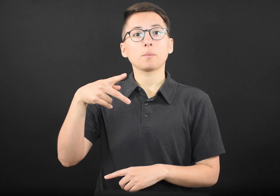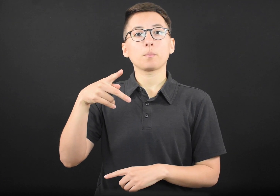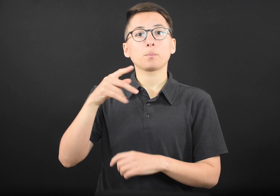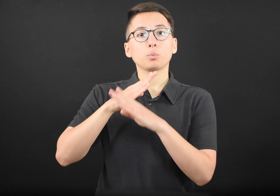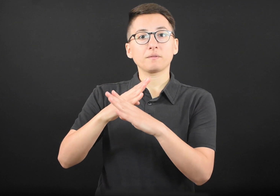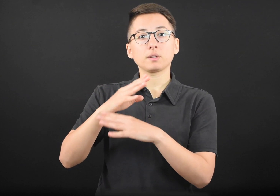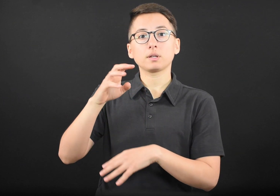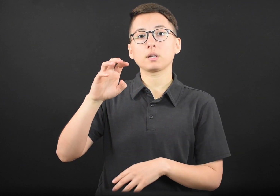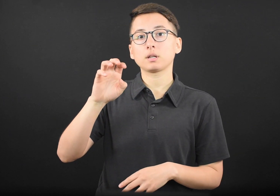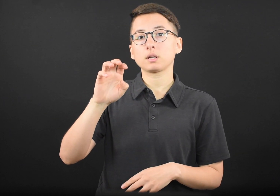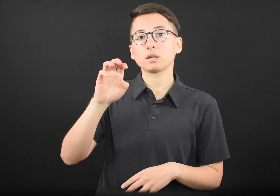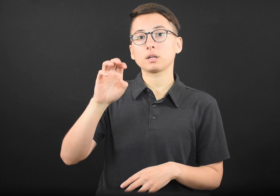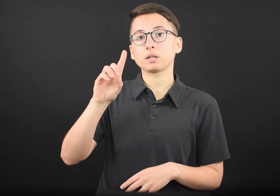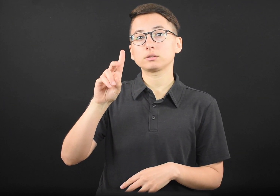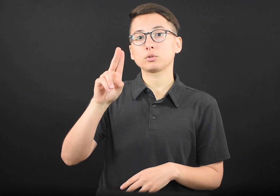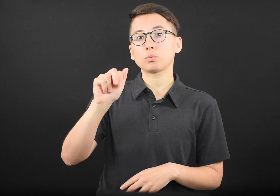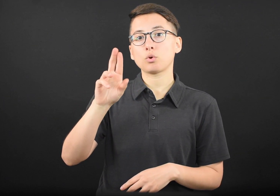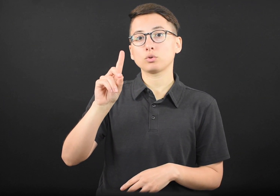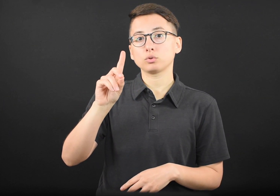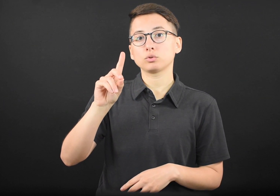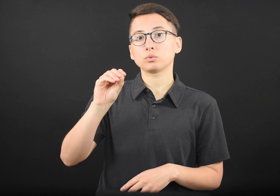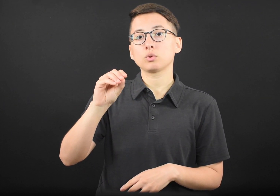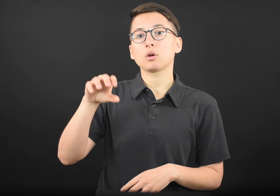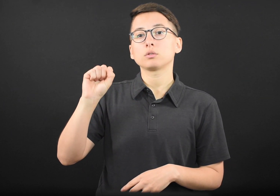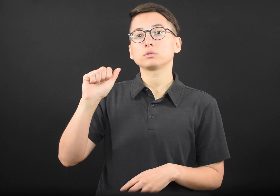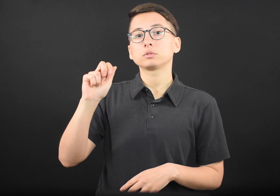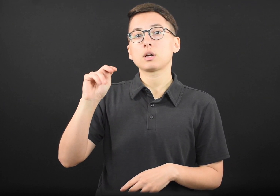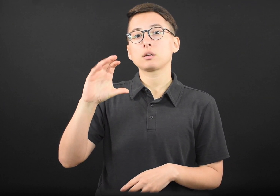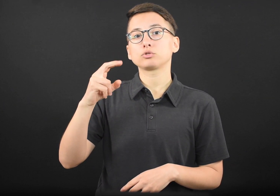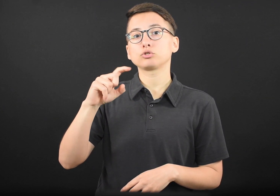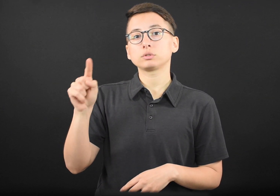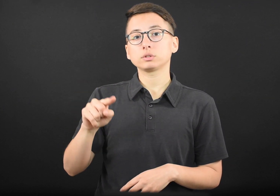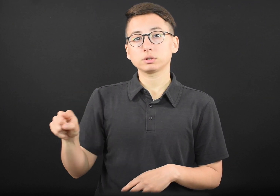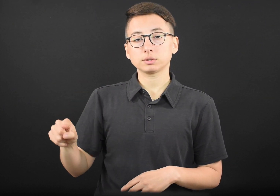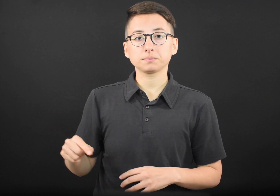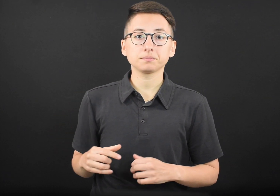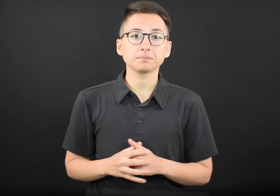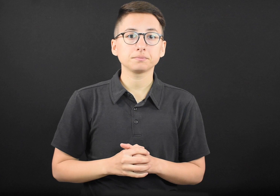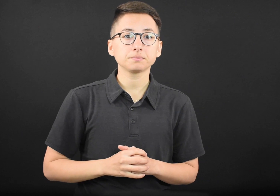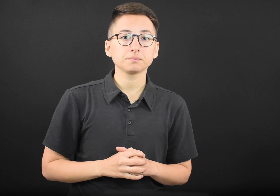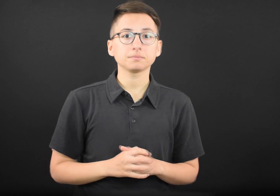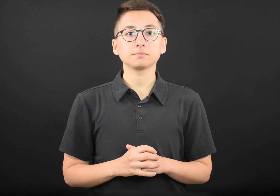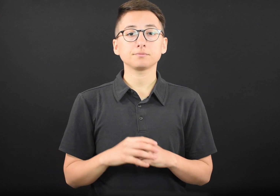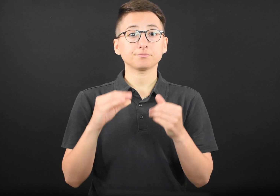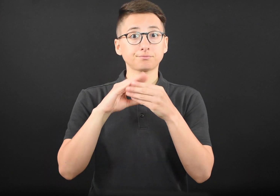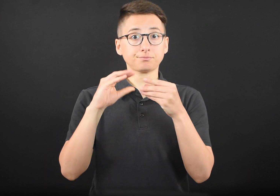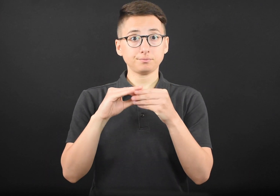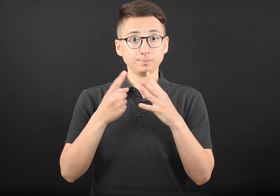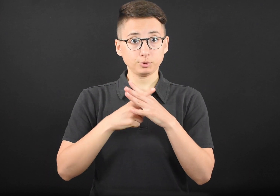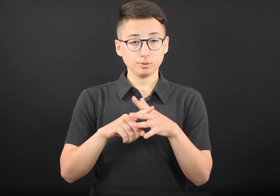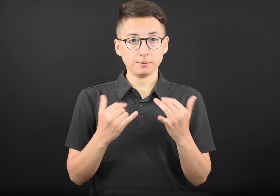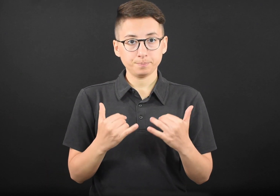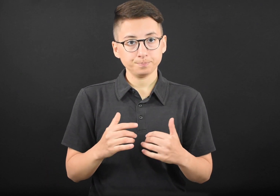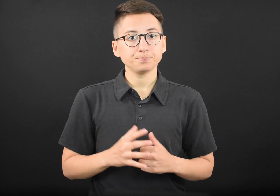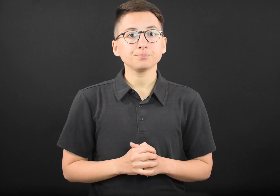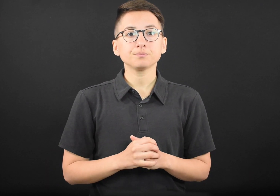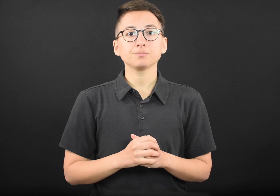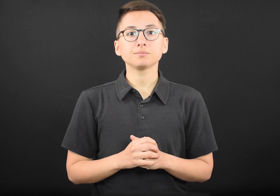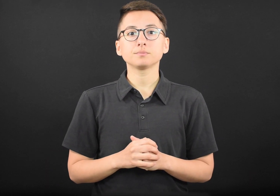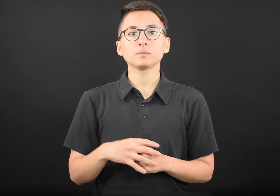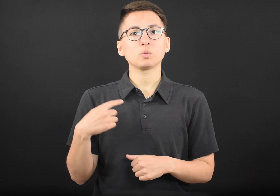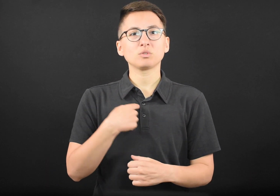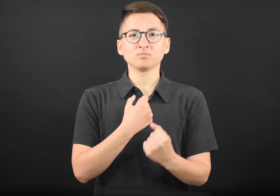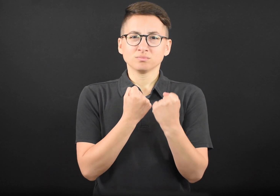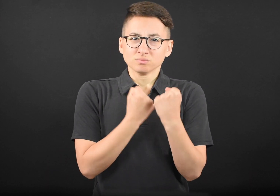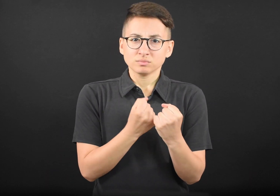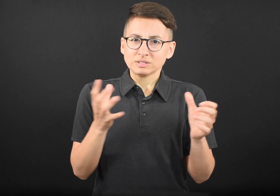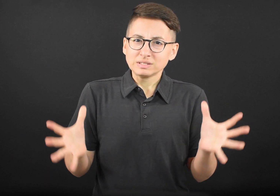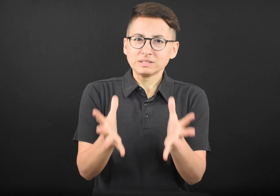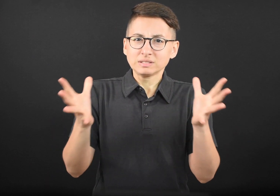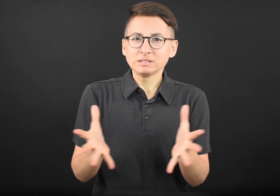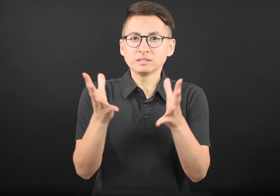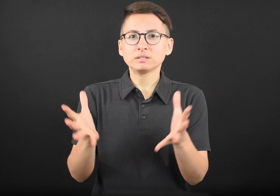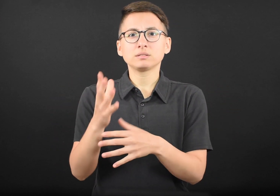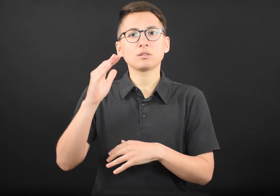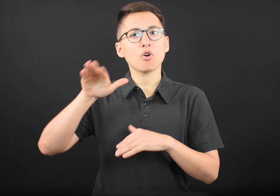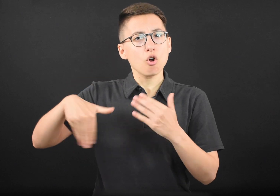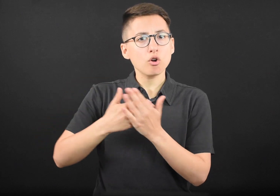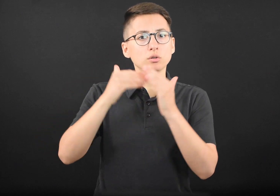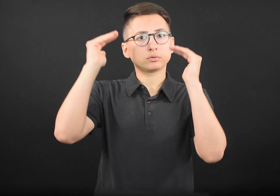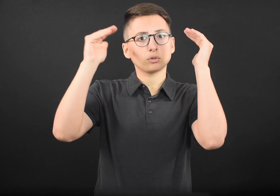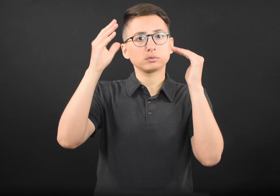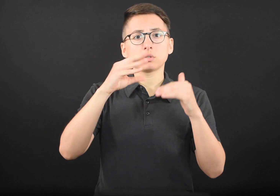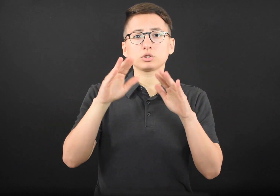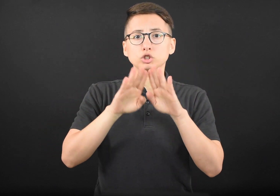Eduardo Sanchez, M.D, M.P.H., FAAFP. “We strongly urge all adults and